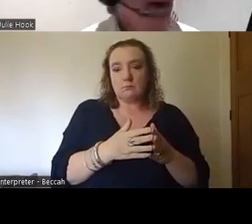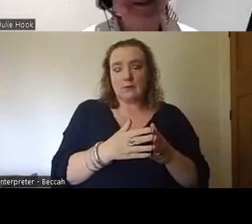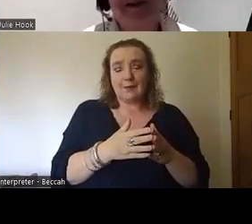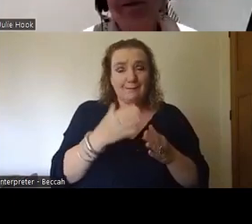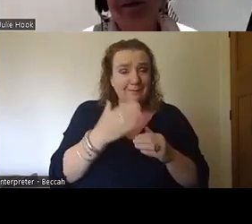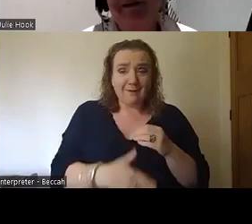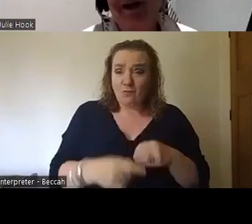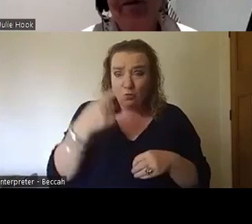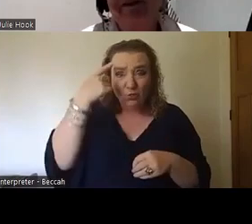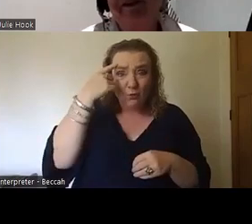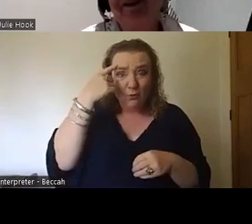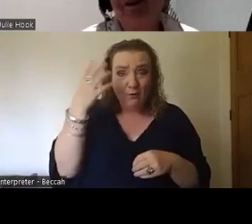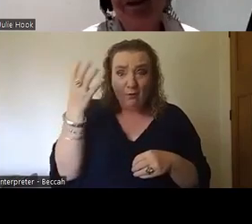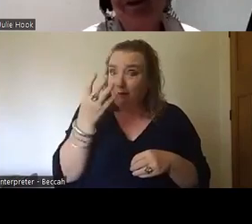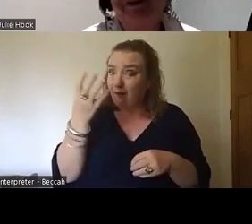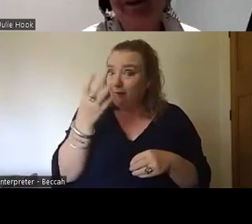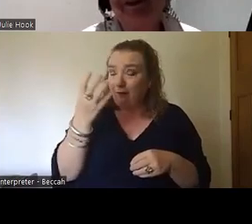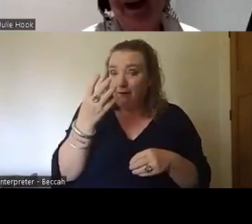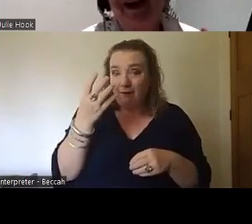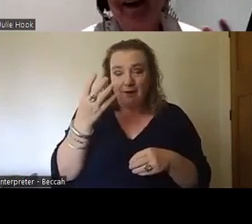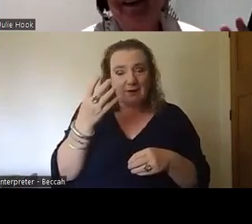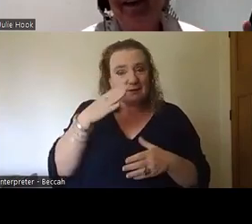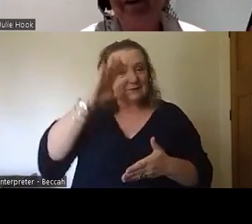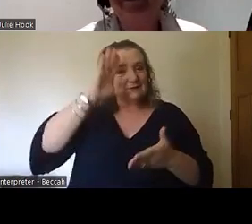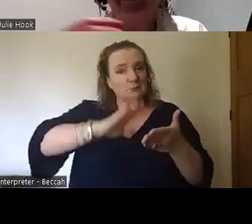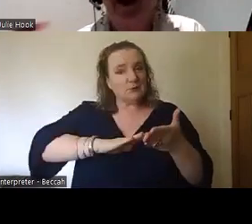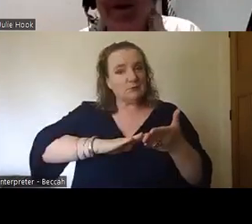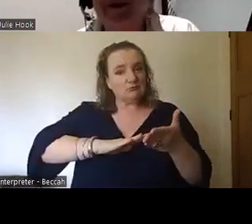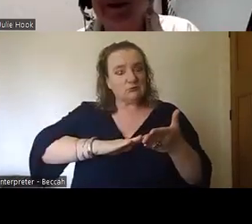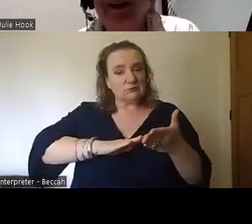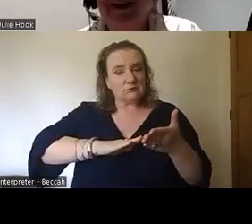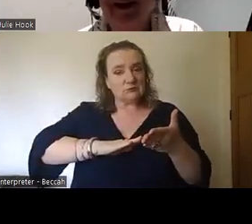that she would experience anything else than othering.